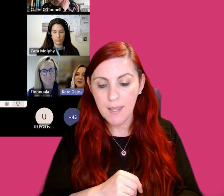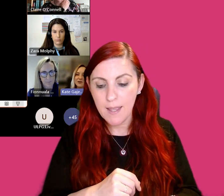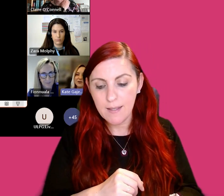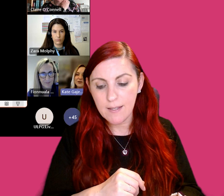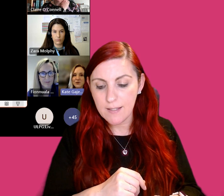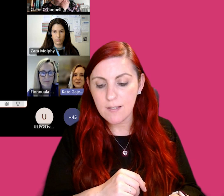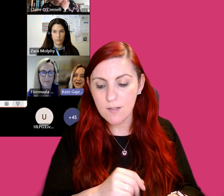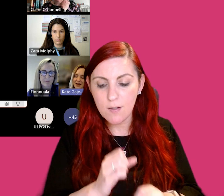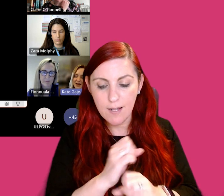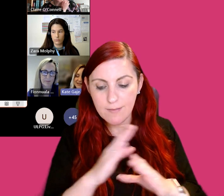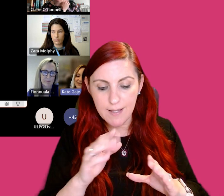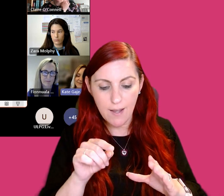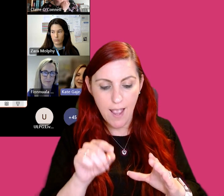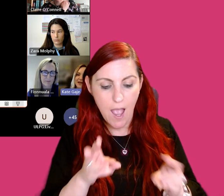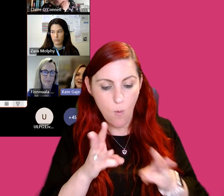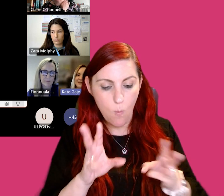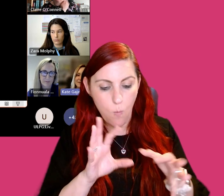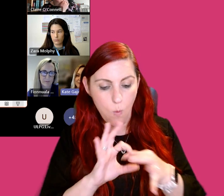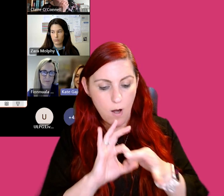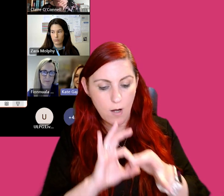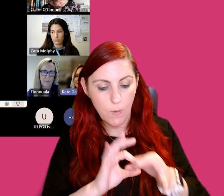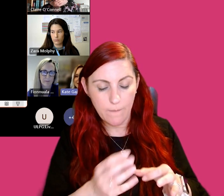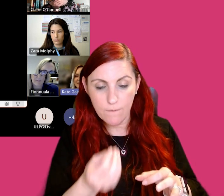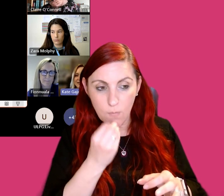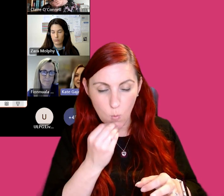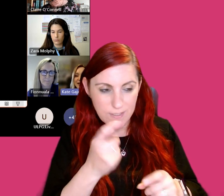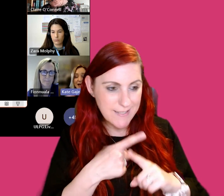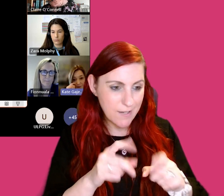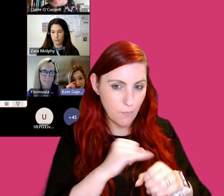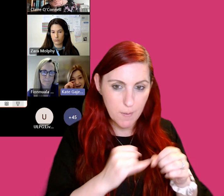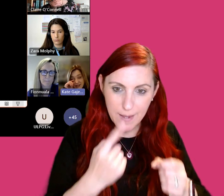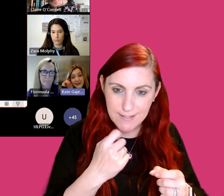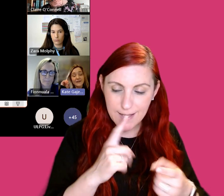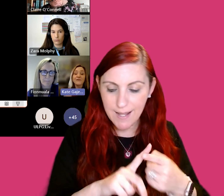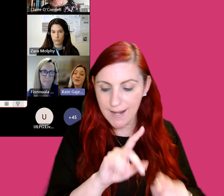it works with food and um and and different medicines and Insulin but actually there are